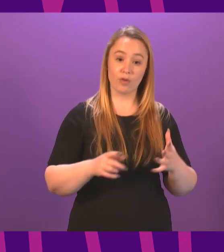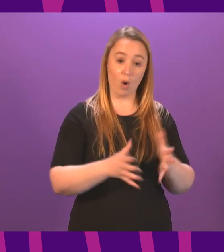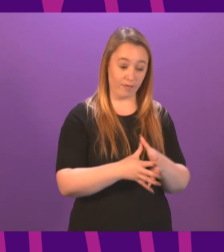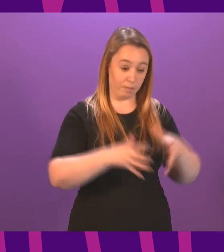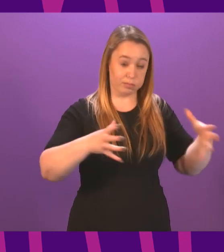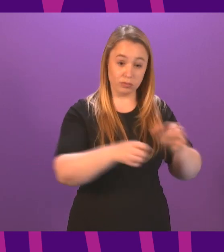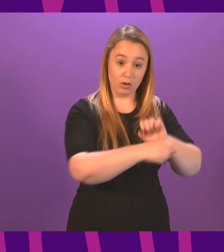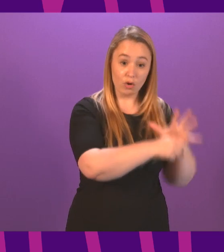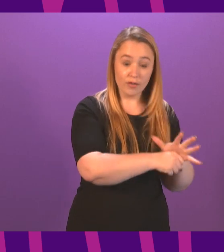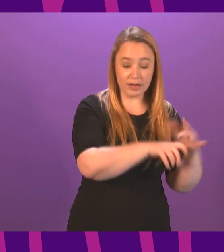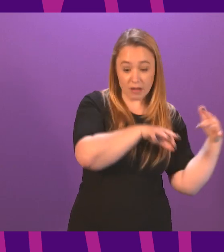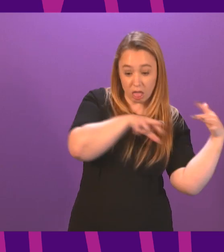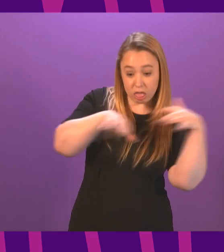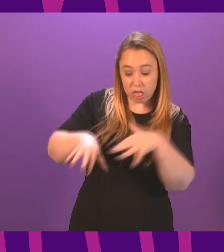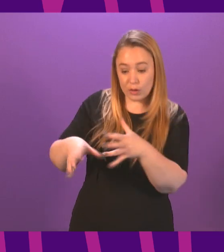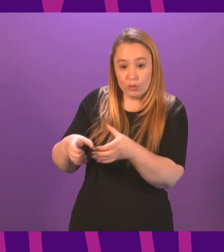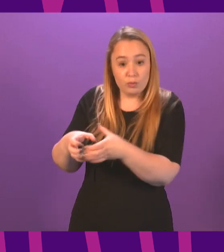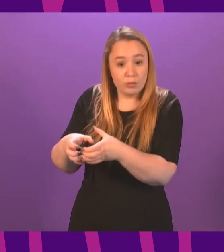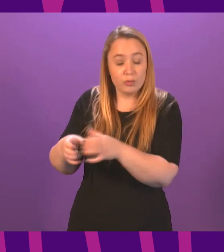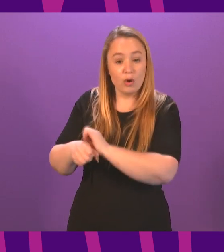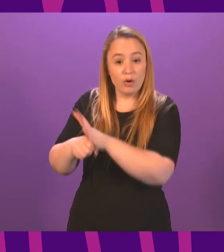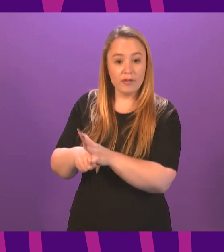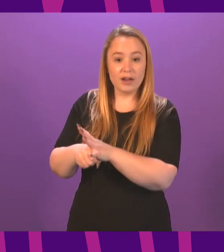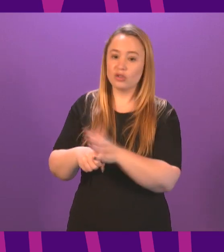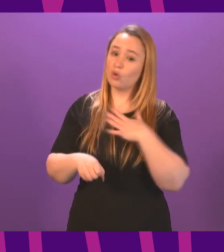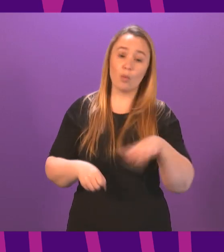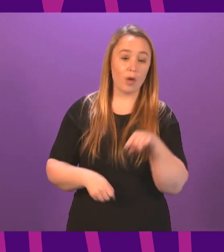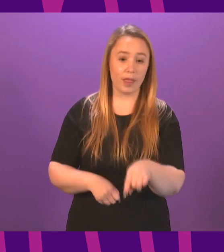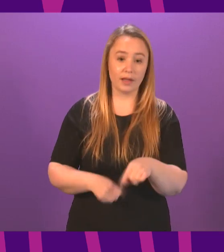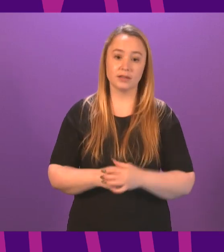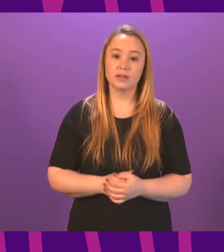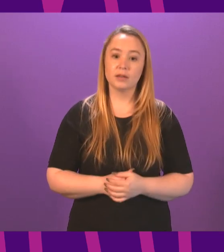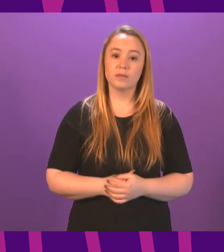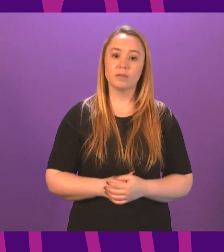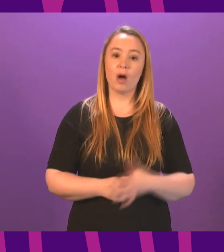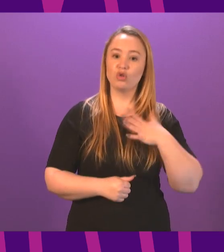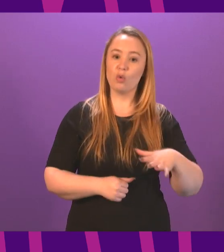will allow us to continue to avoid a one-size-fits-all set of restrictions for the whole country.